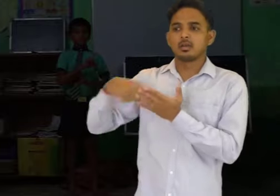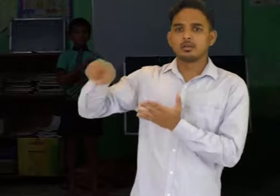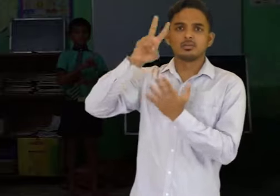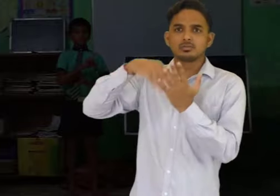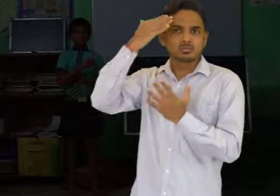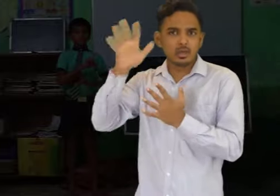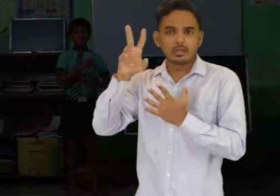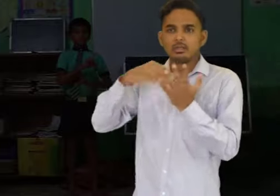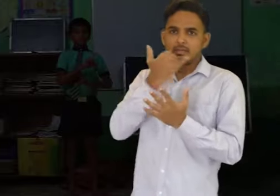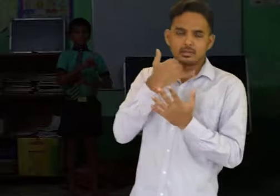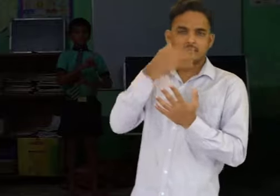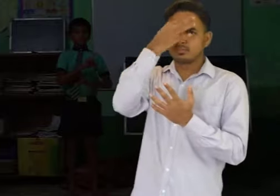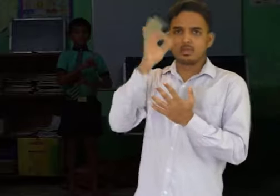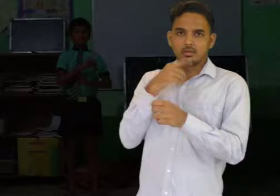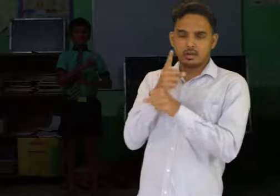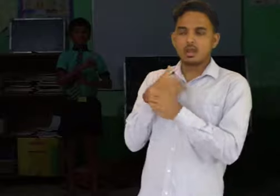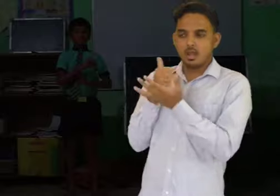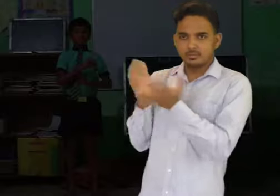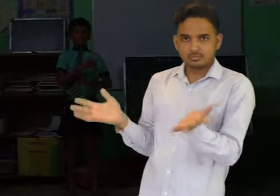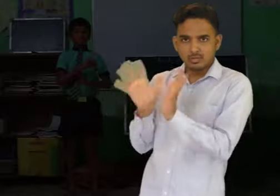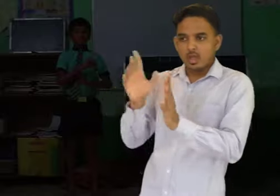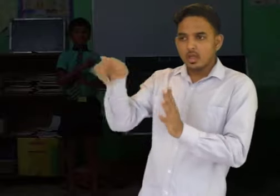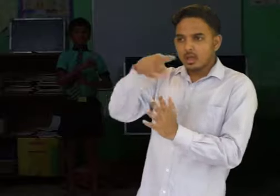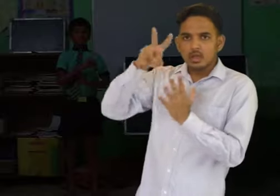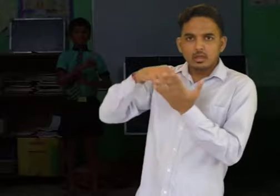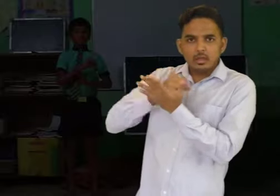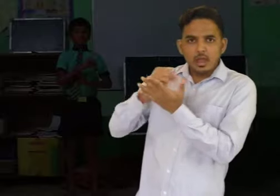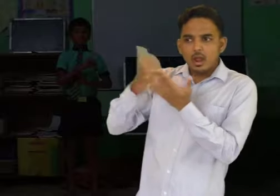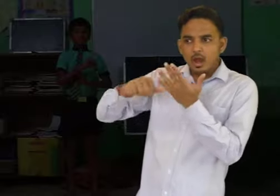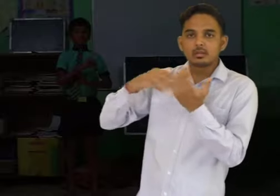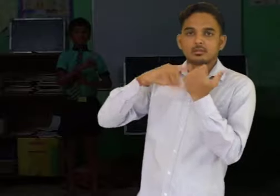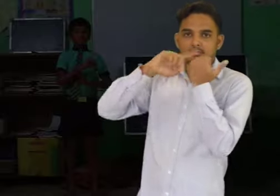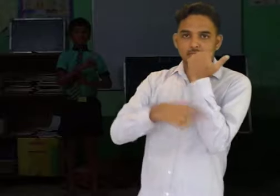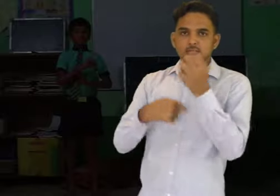activities build on developing independent reading skills